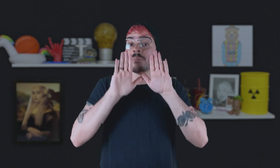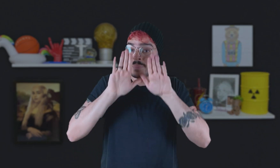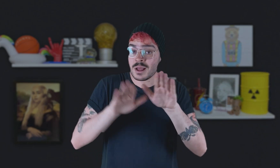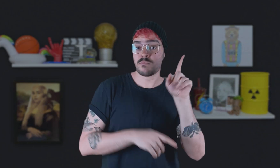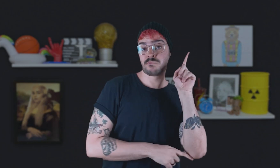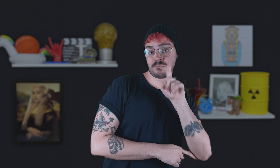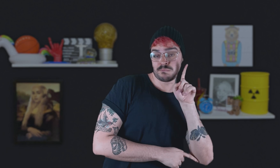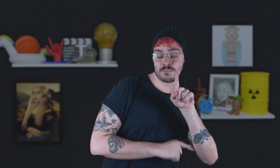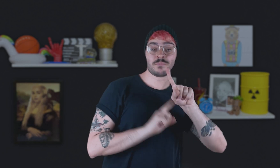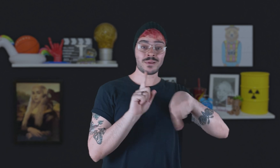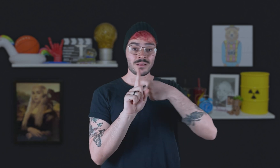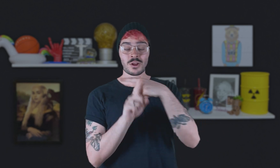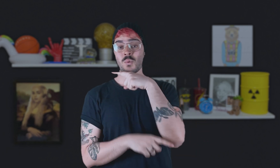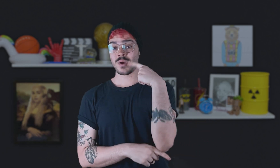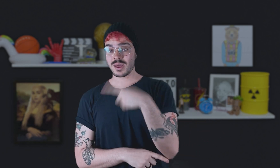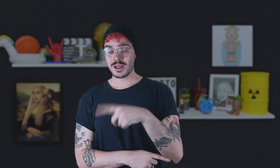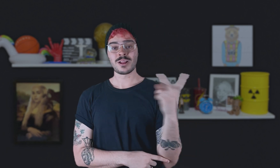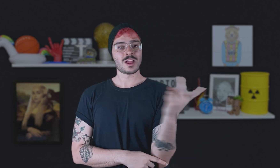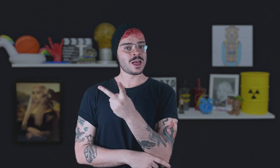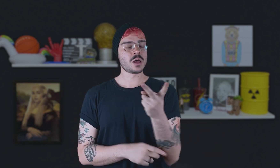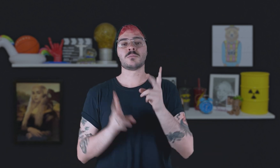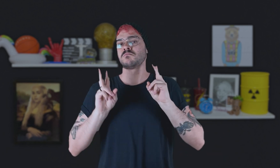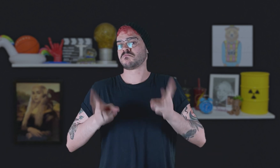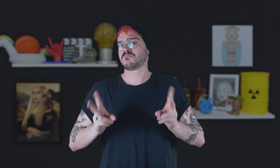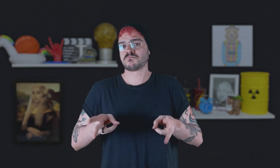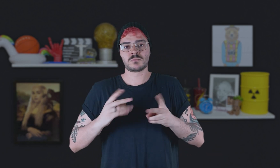Only the USA and the USSR remained